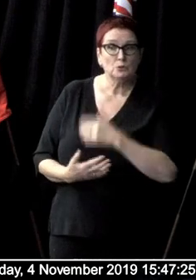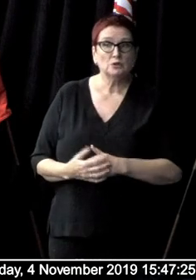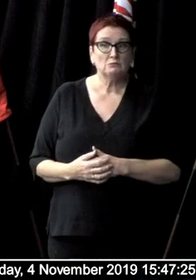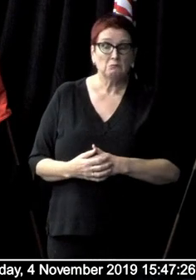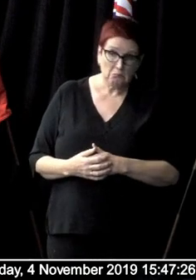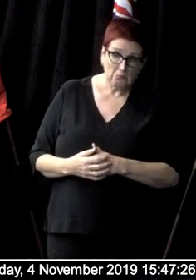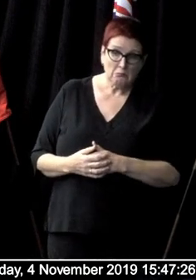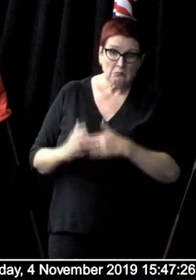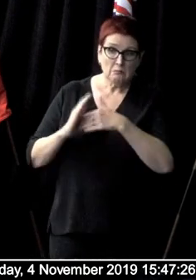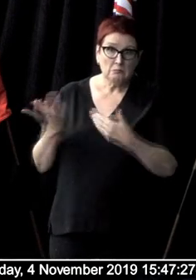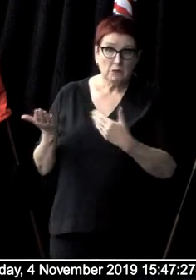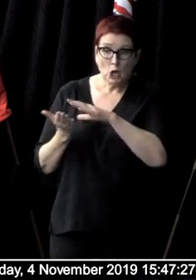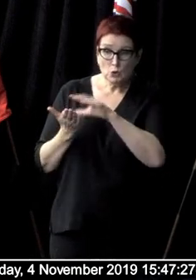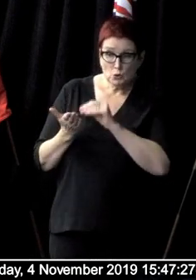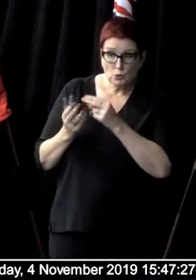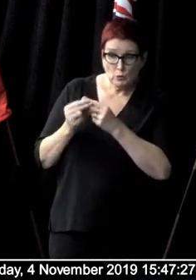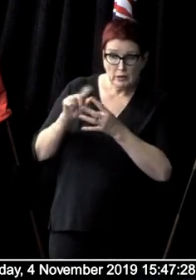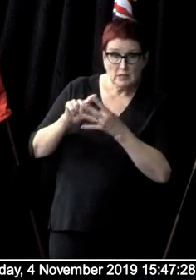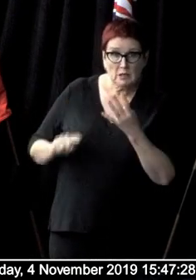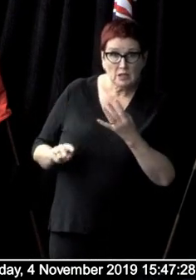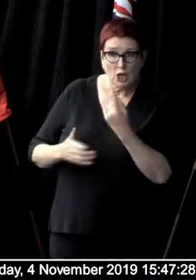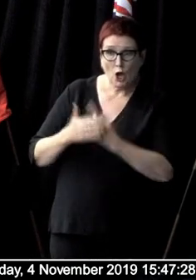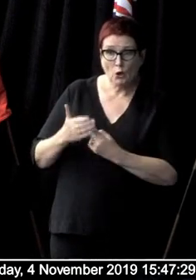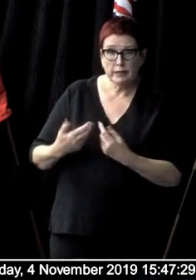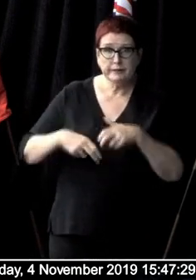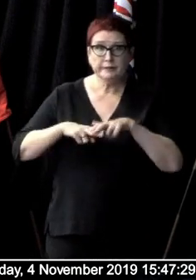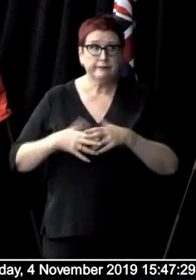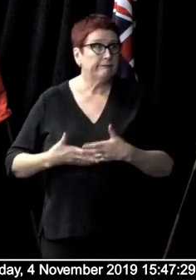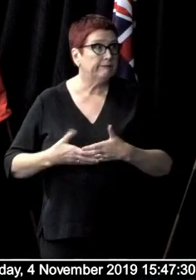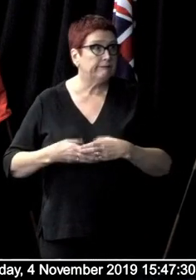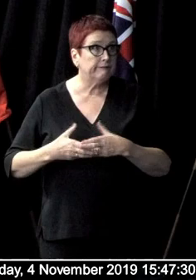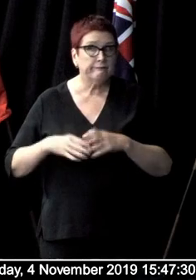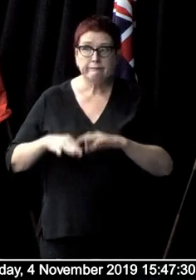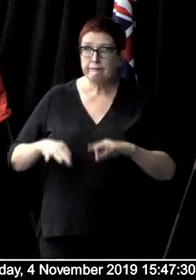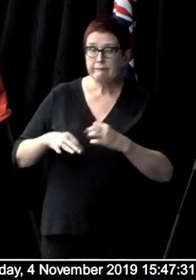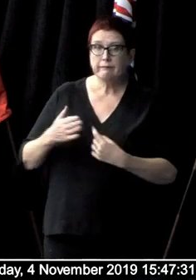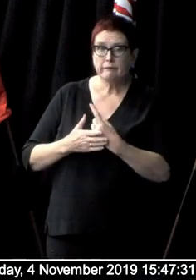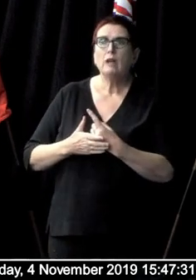not just being in the classroom but being – issues of access and participation.